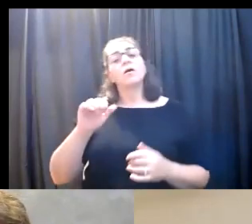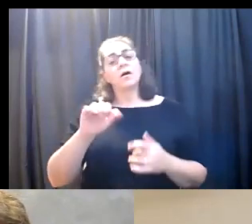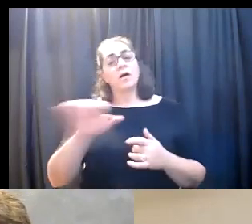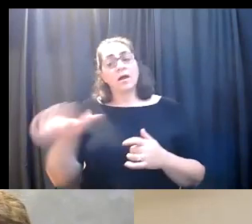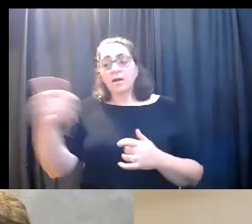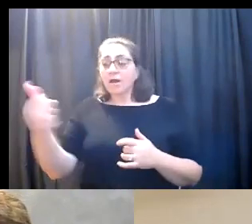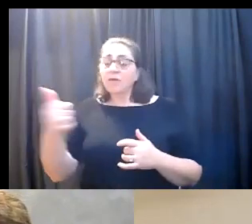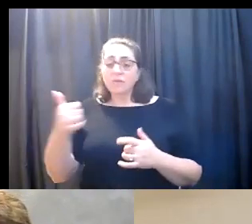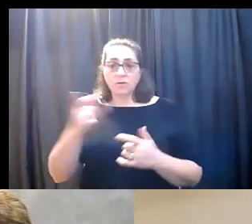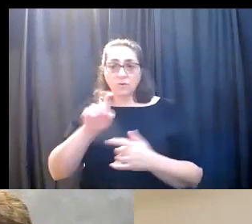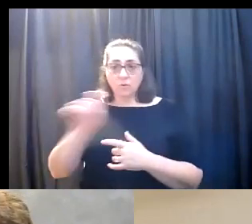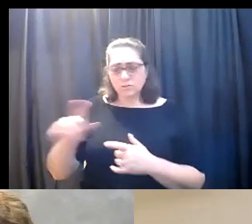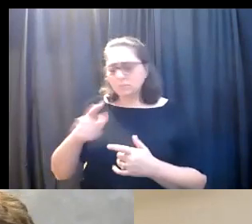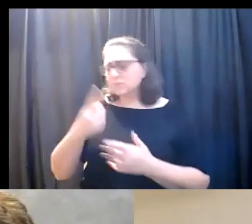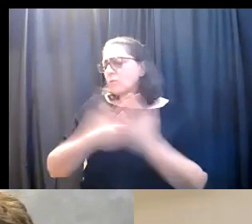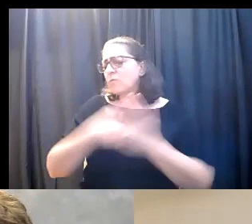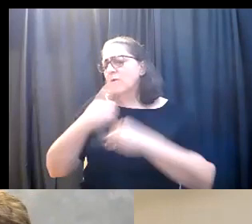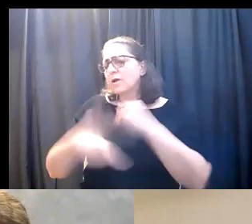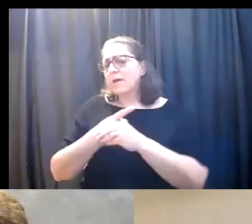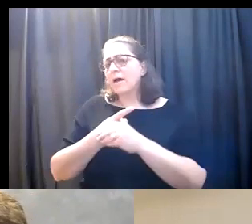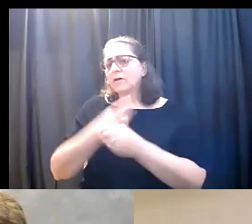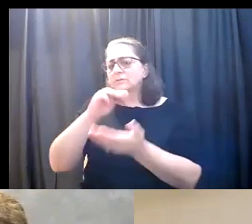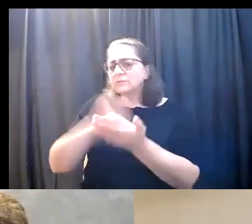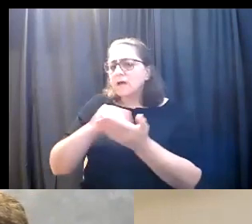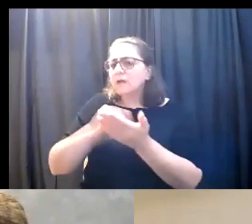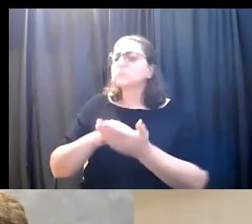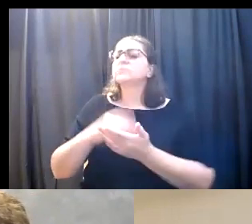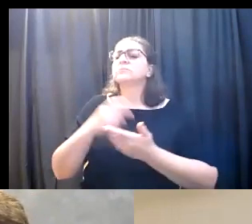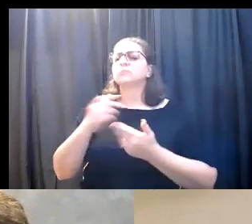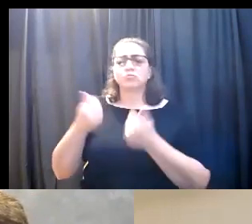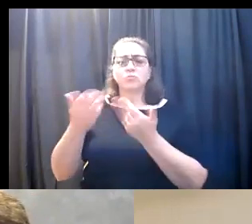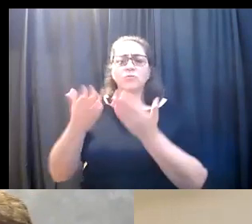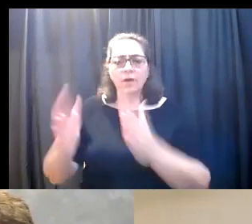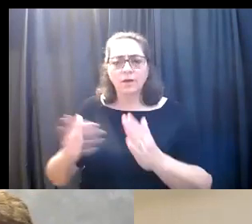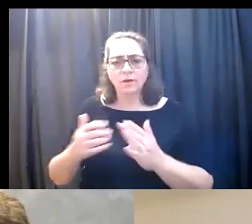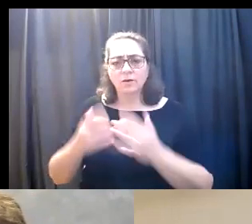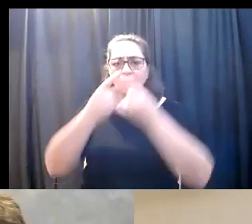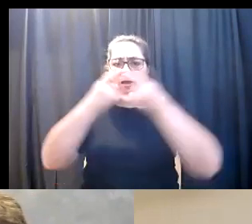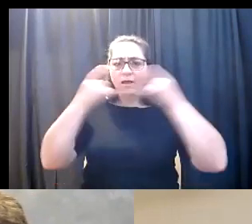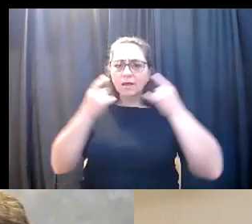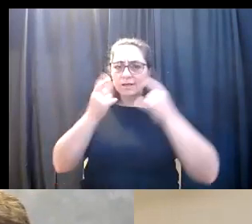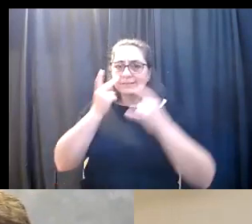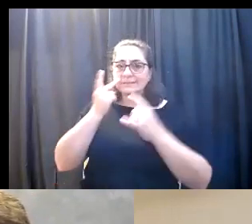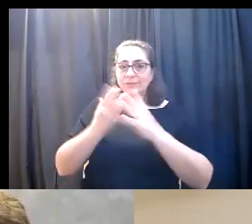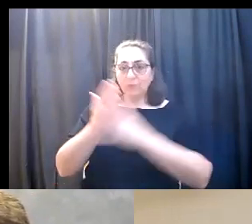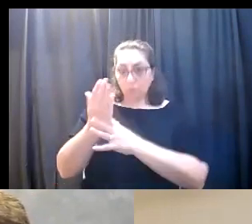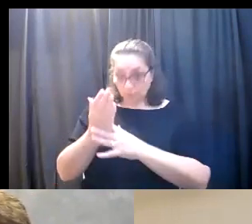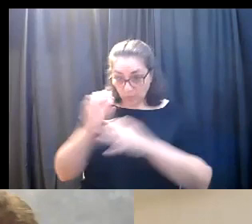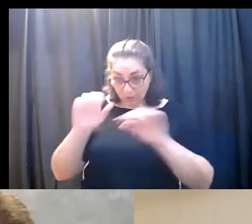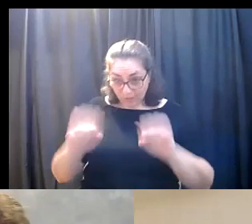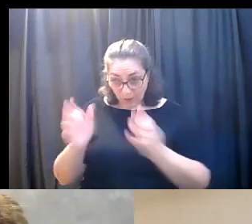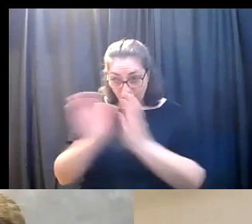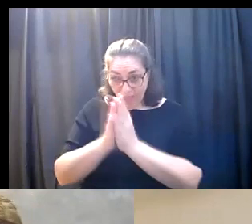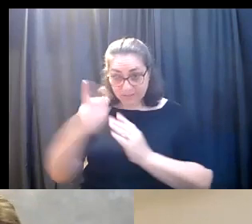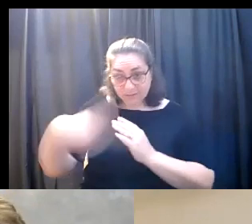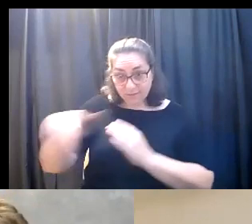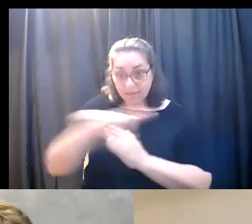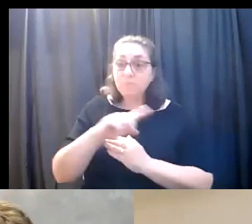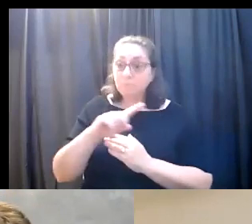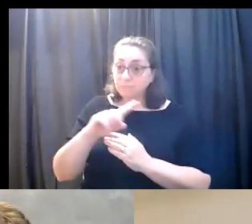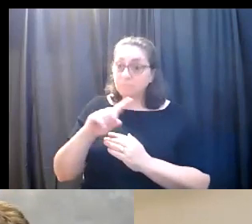Some people prefer to wear an N95 mask. These Clare mask won't provide that level of protection,